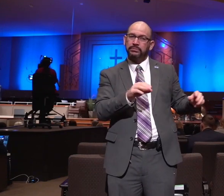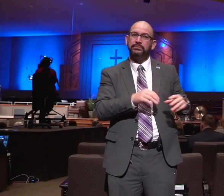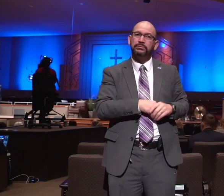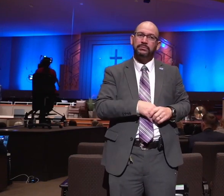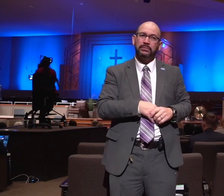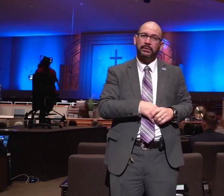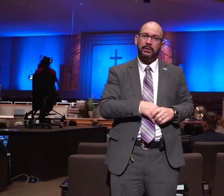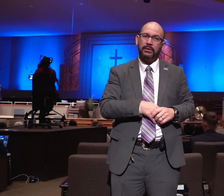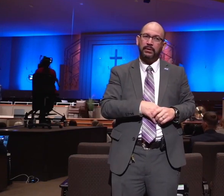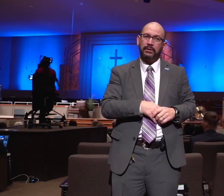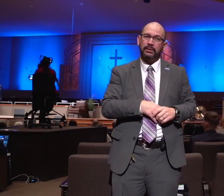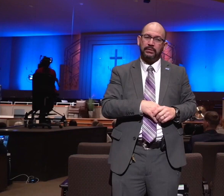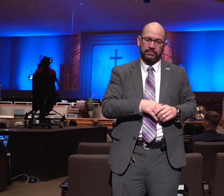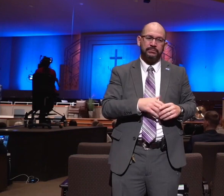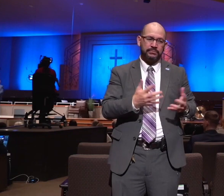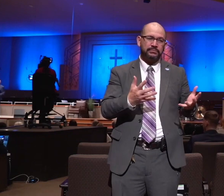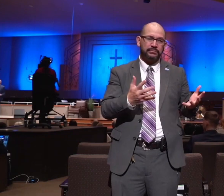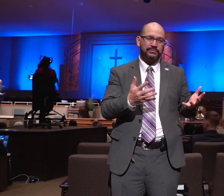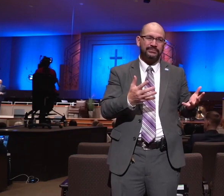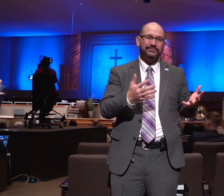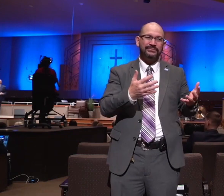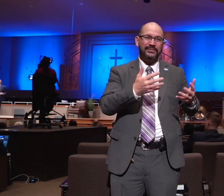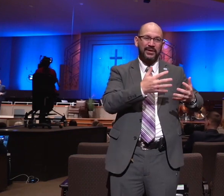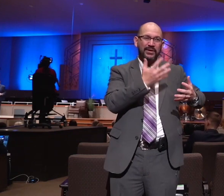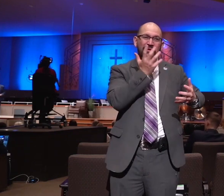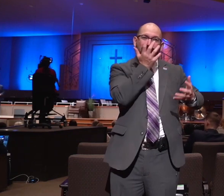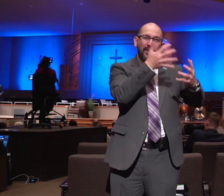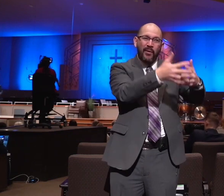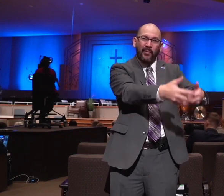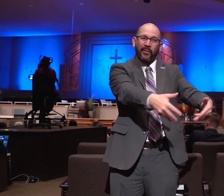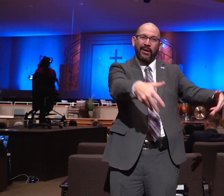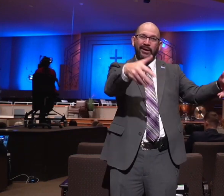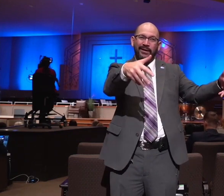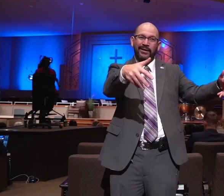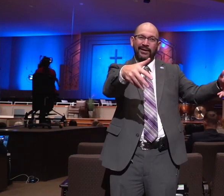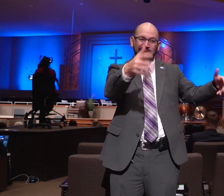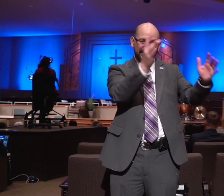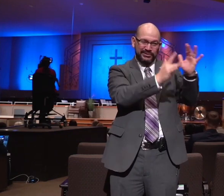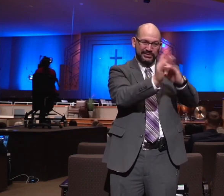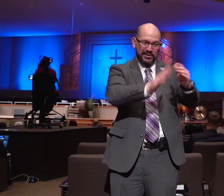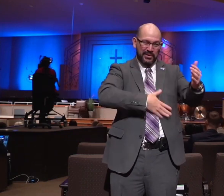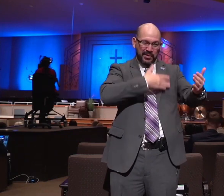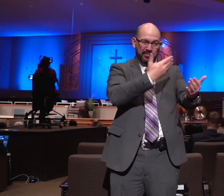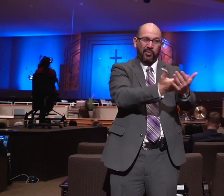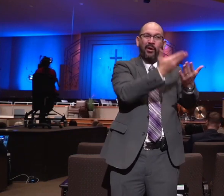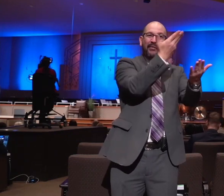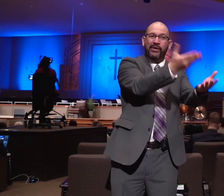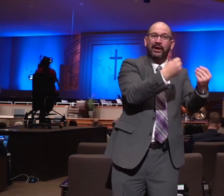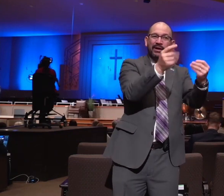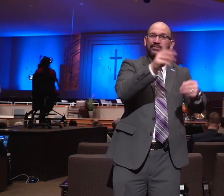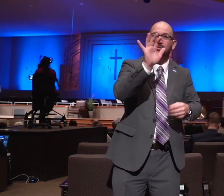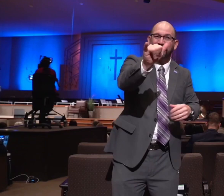of a manger it's a well of water springing up into